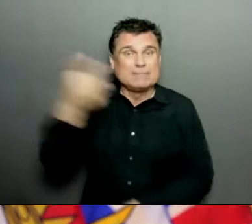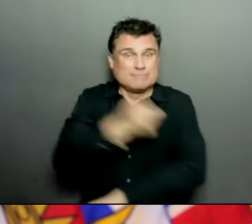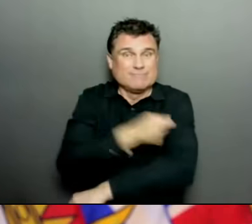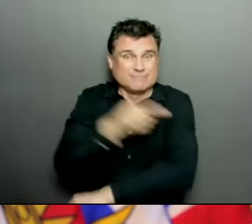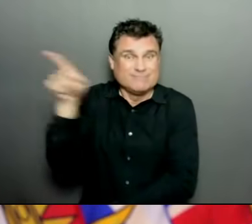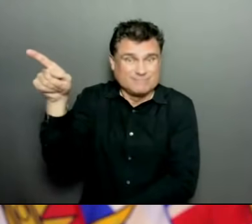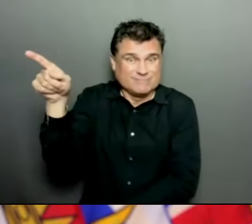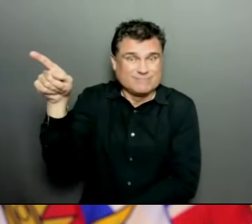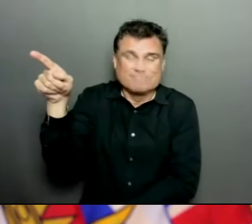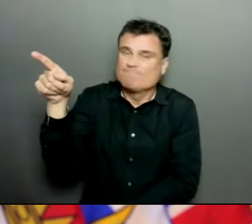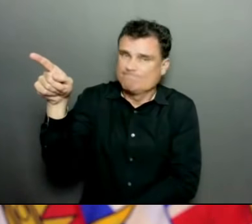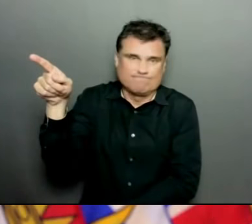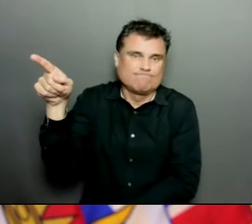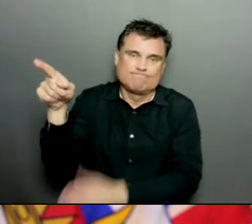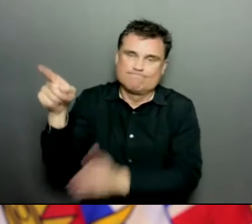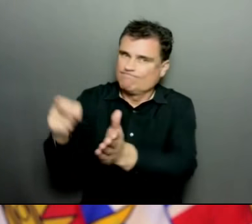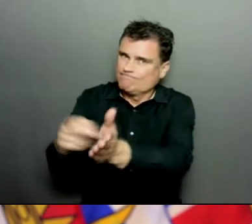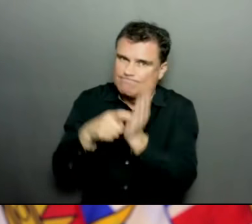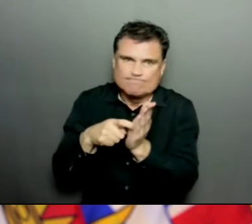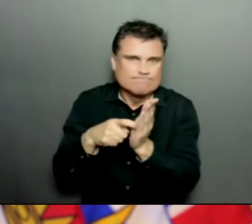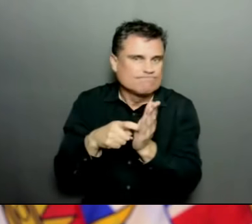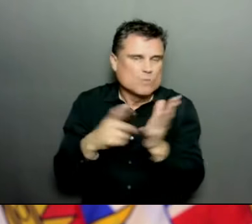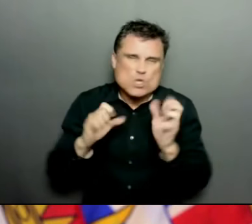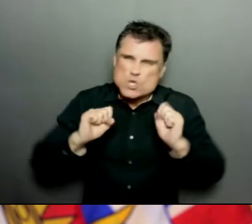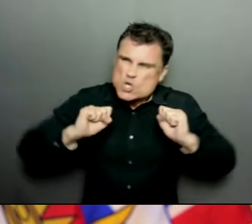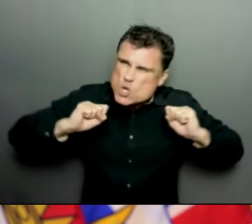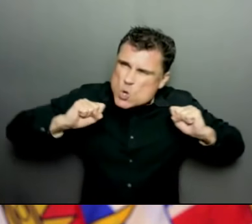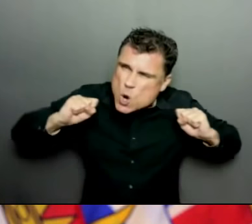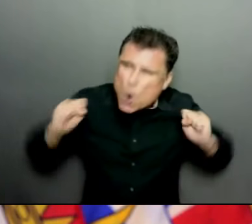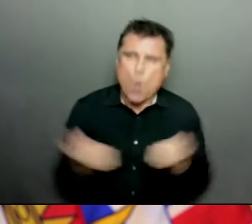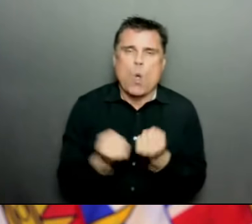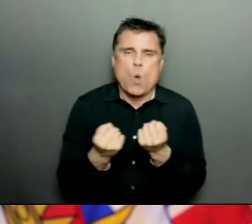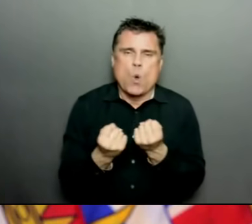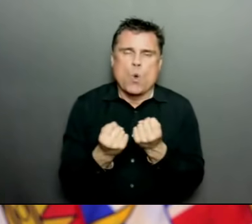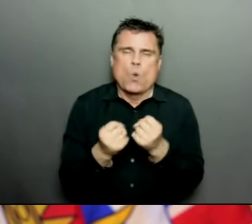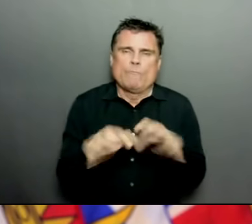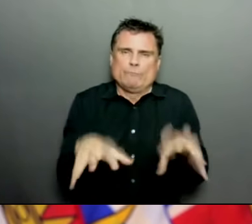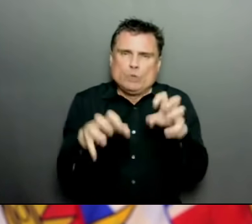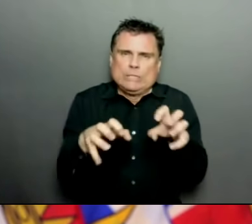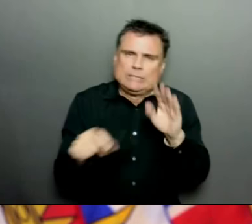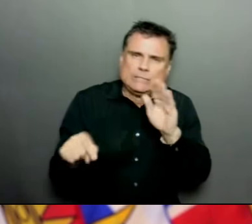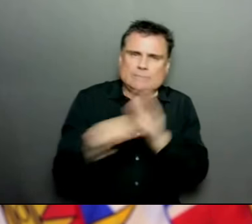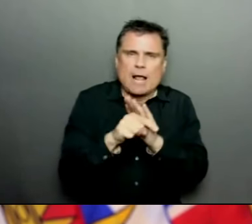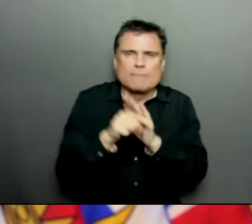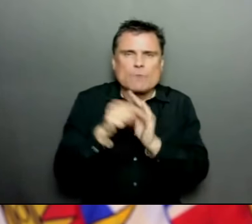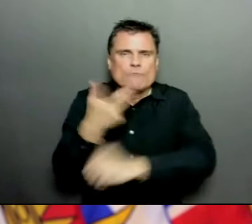site. So that restricts things a little bit.